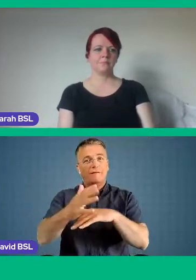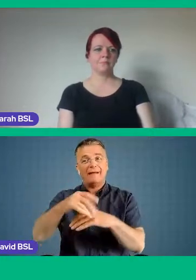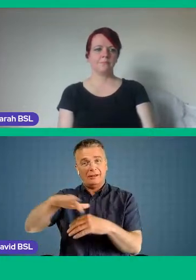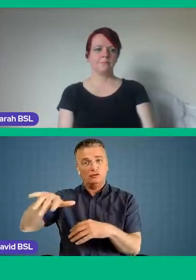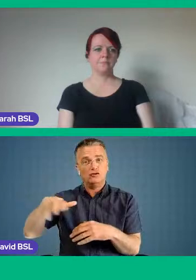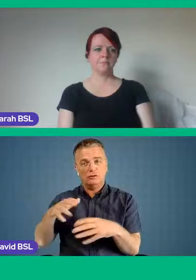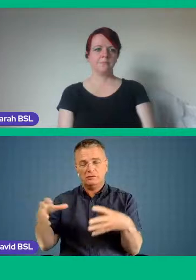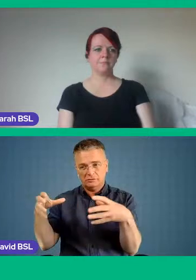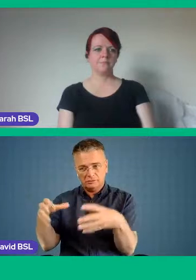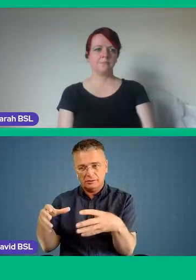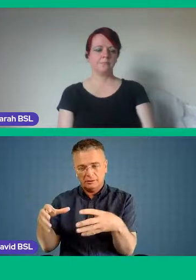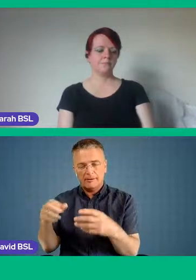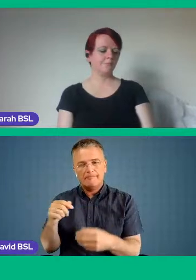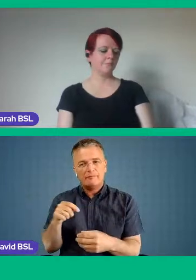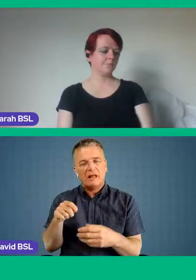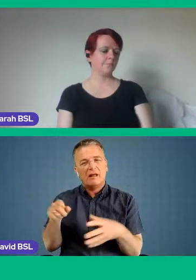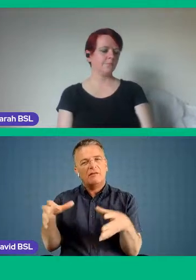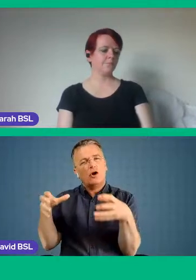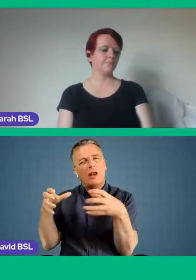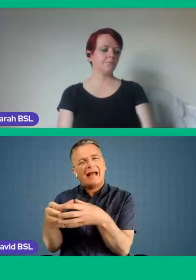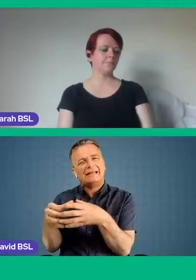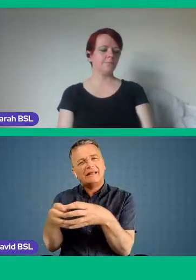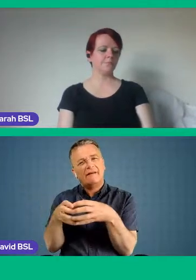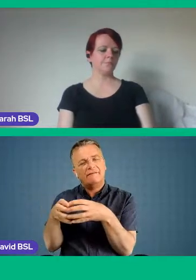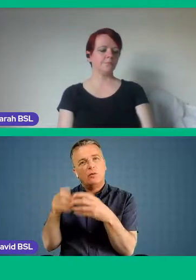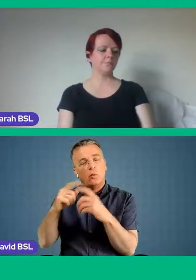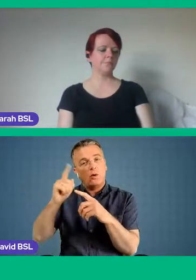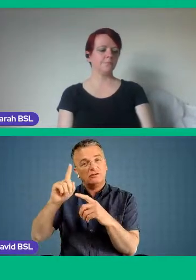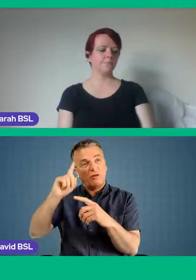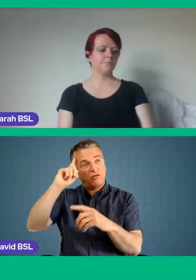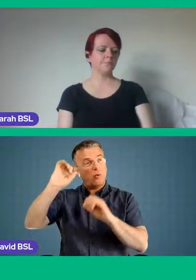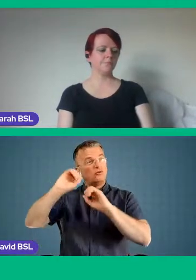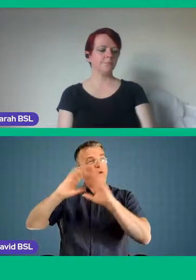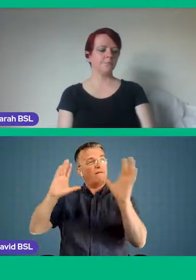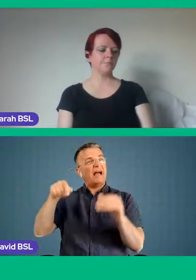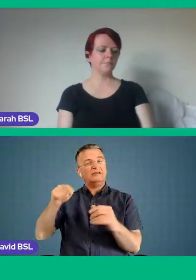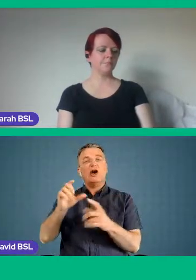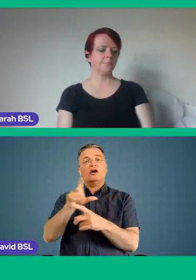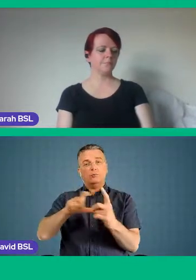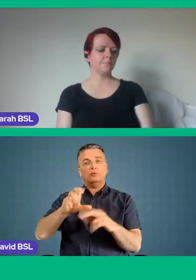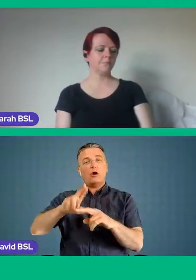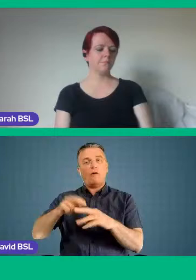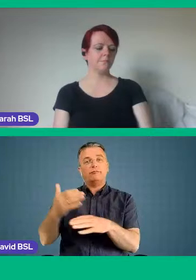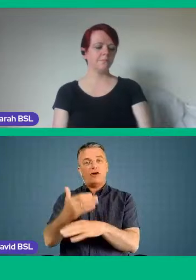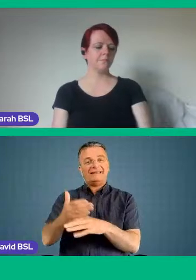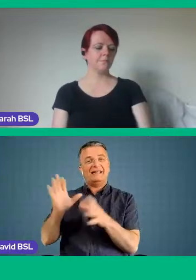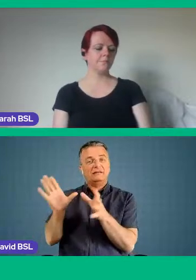as a community of practice. Everybody's ideas and expertise , collective expertise and ingenuity,